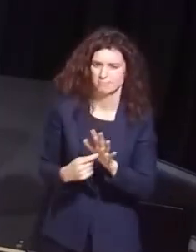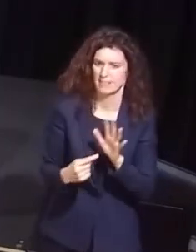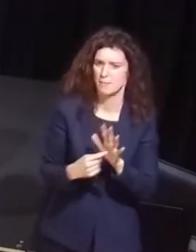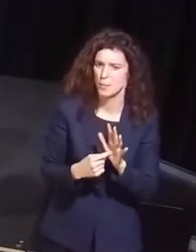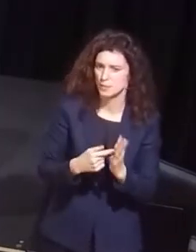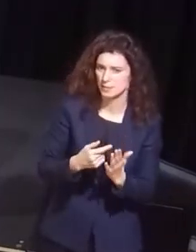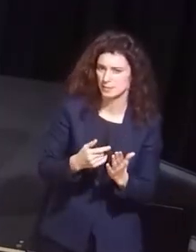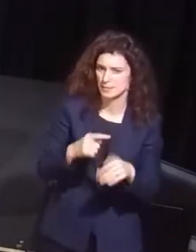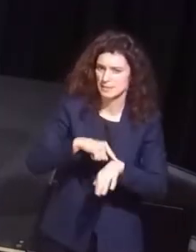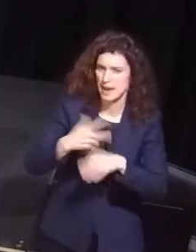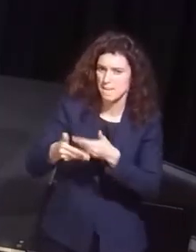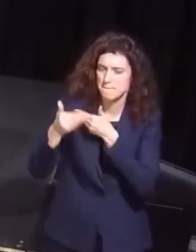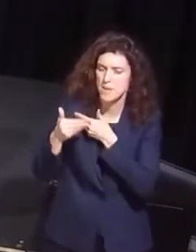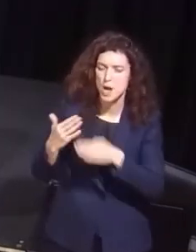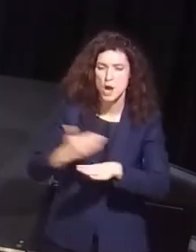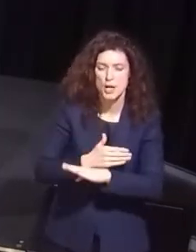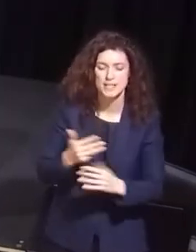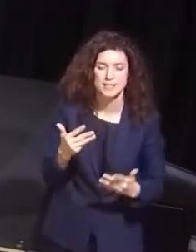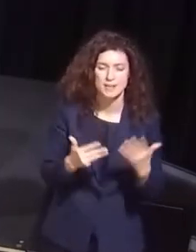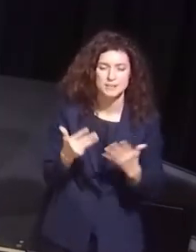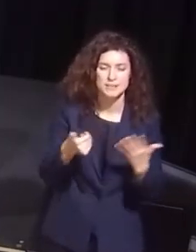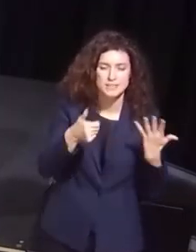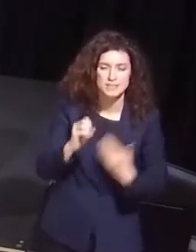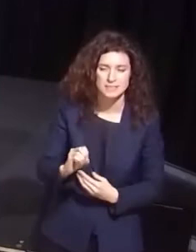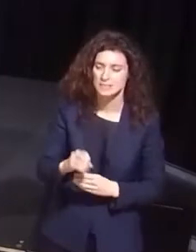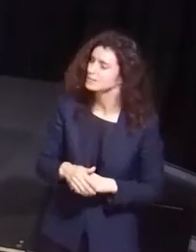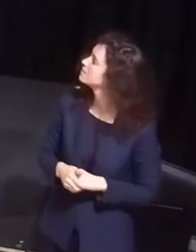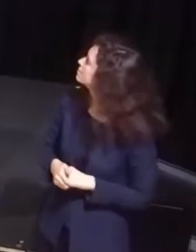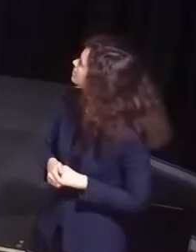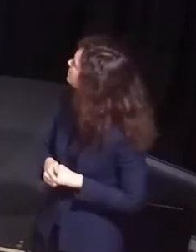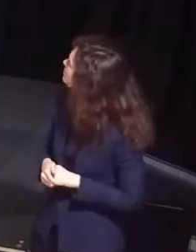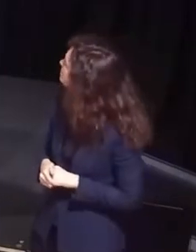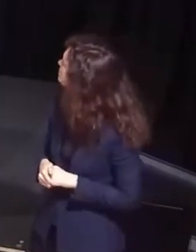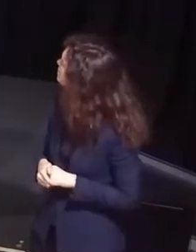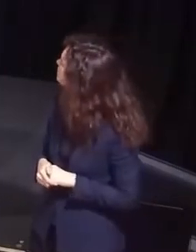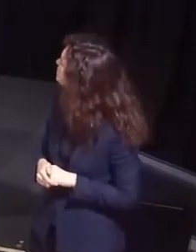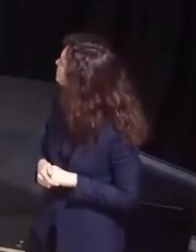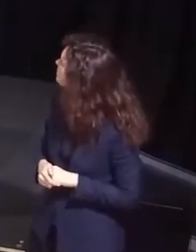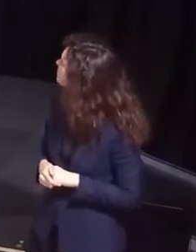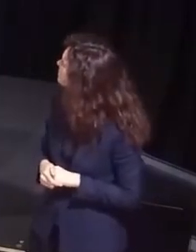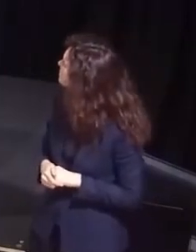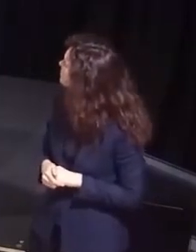This is early 1960s pictures, and you'll see a similarity